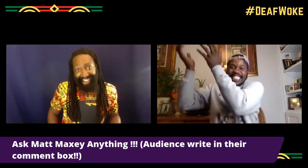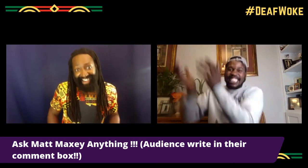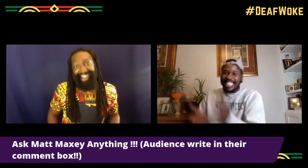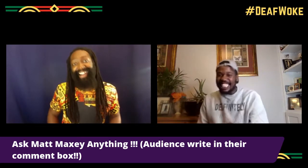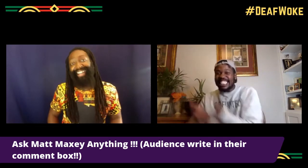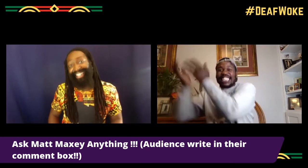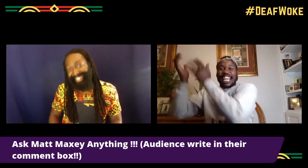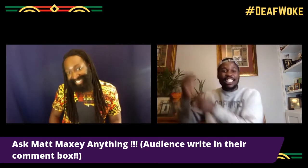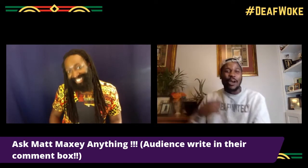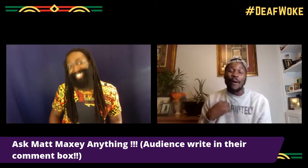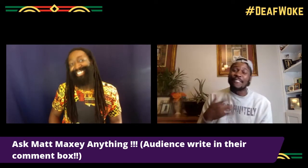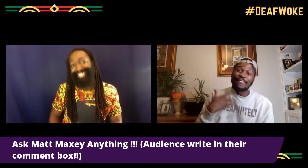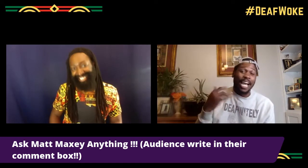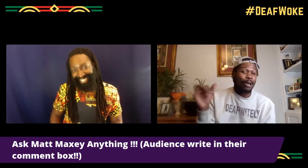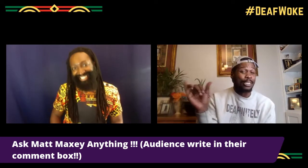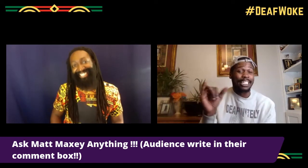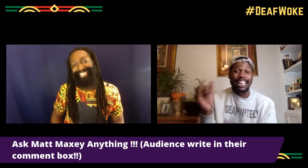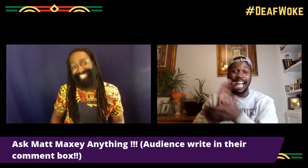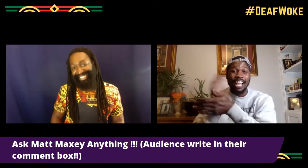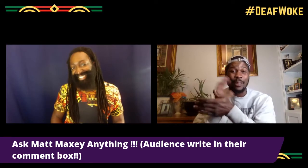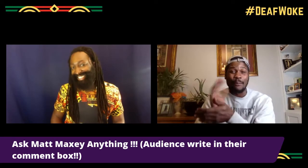So she, she helped me out of the water.